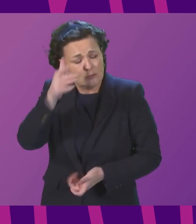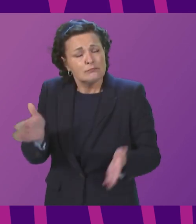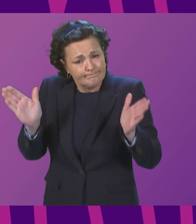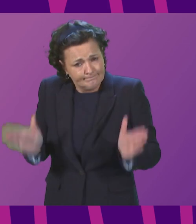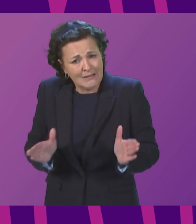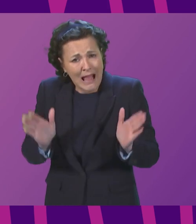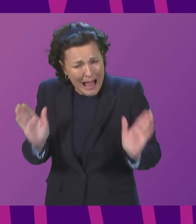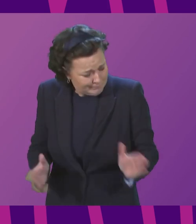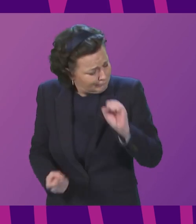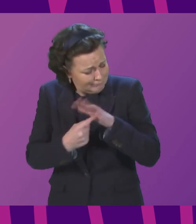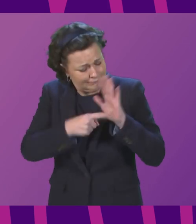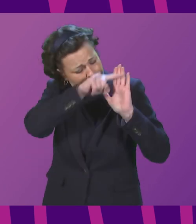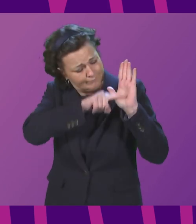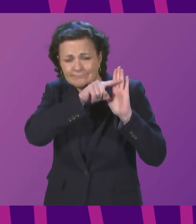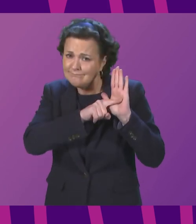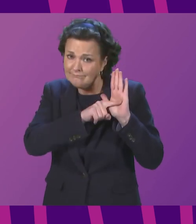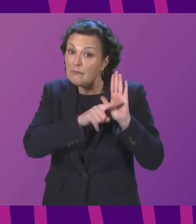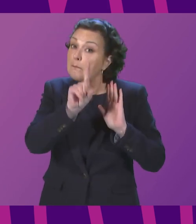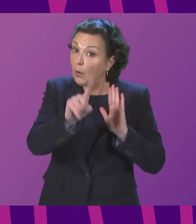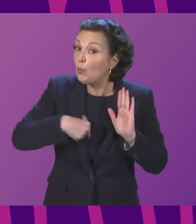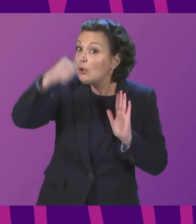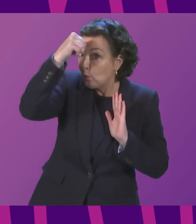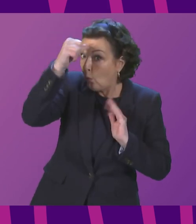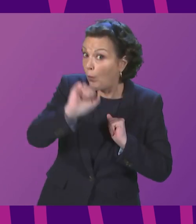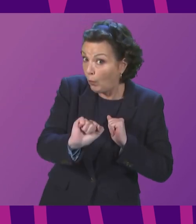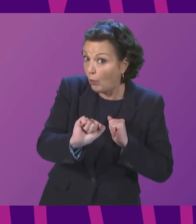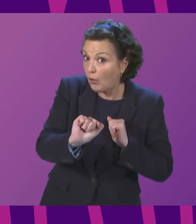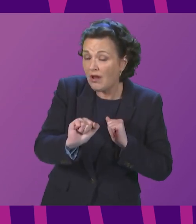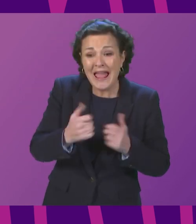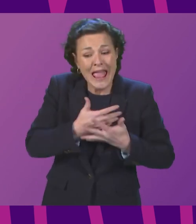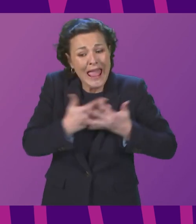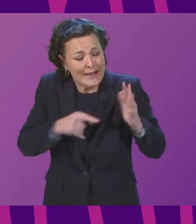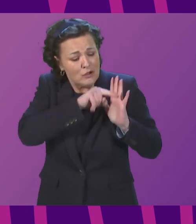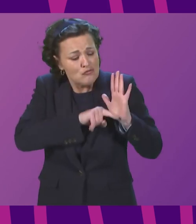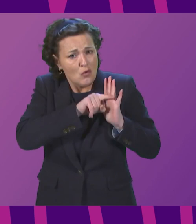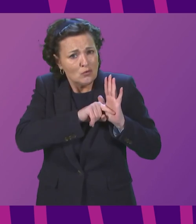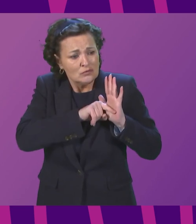at this stage, we know that measures that restrict our lives are not sustainable indefinitely.